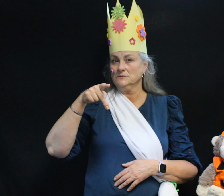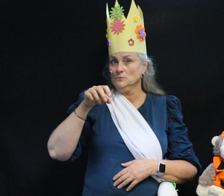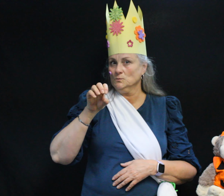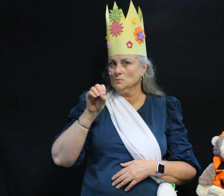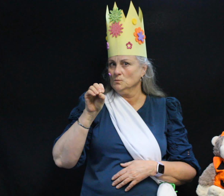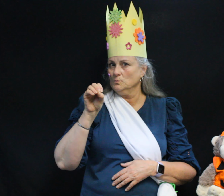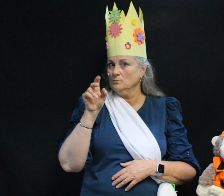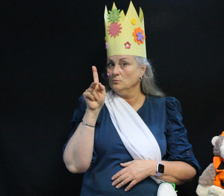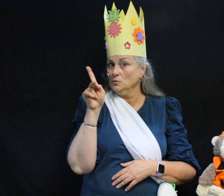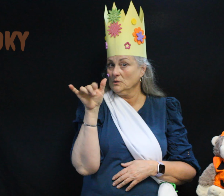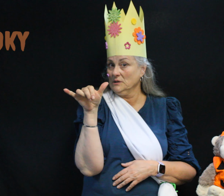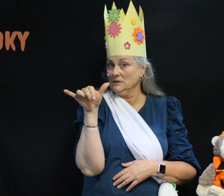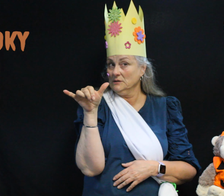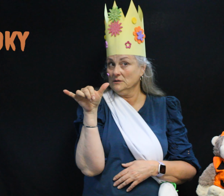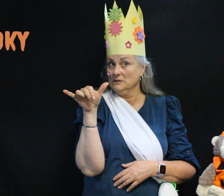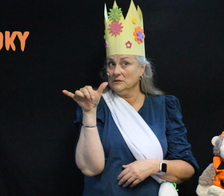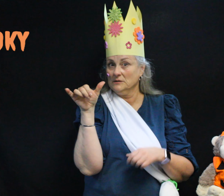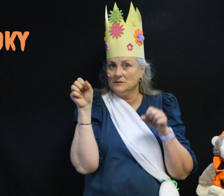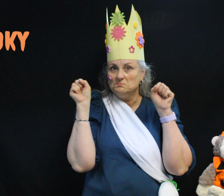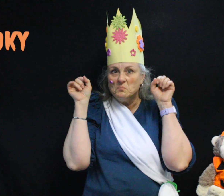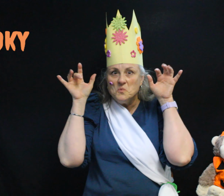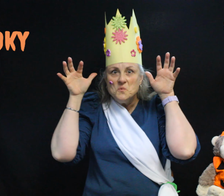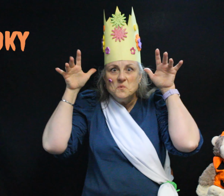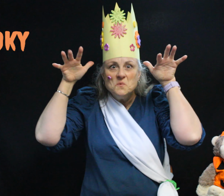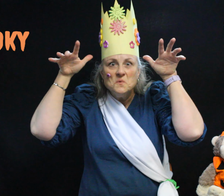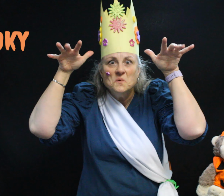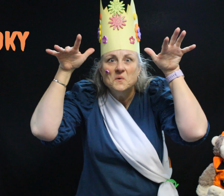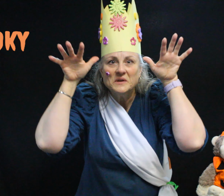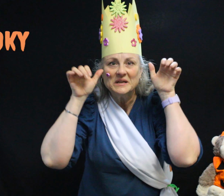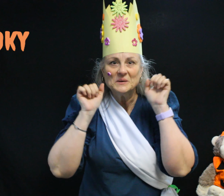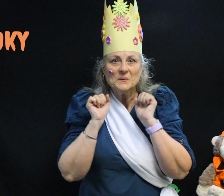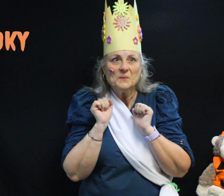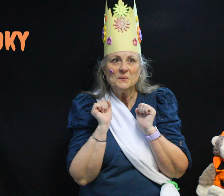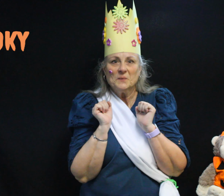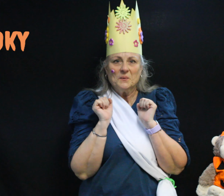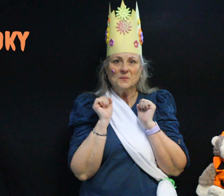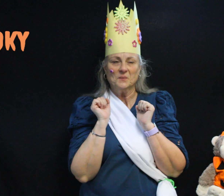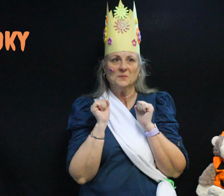This is the sign for spooky.